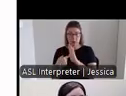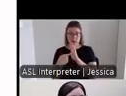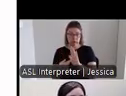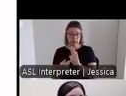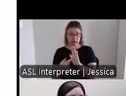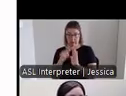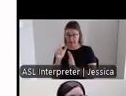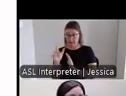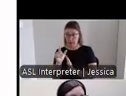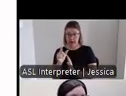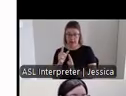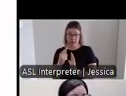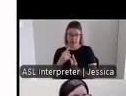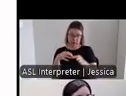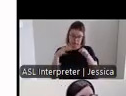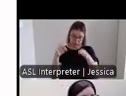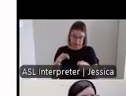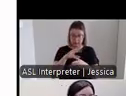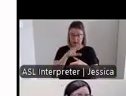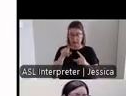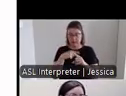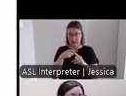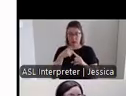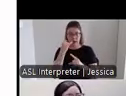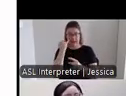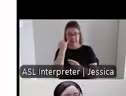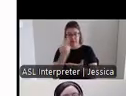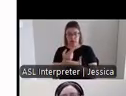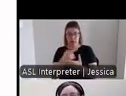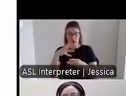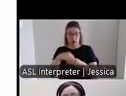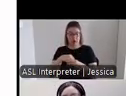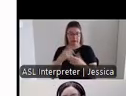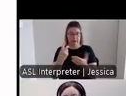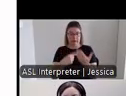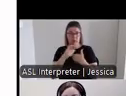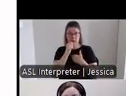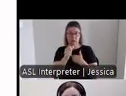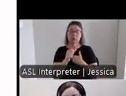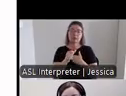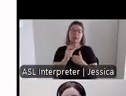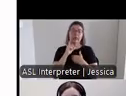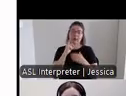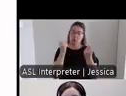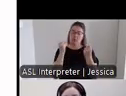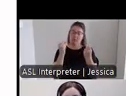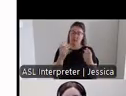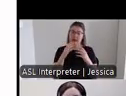to convey details about inclusive resources. There are many ways in which this is communicated to our users.